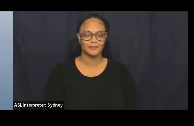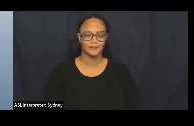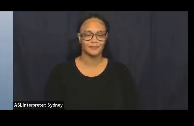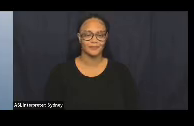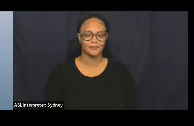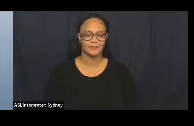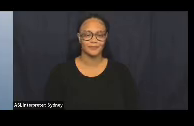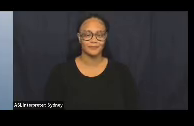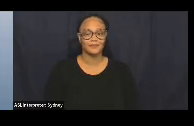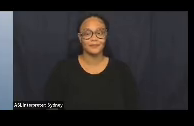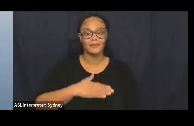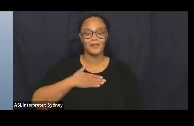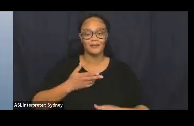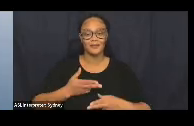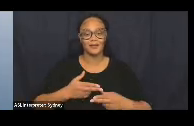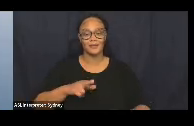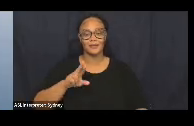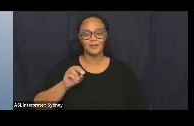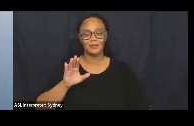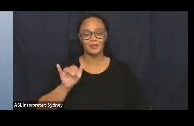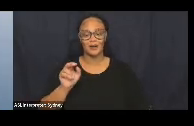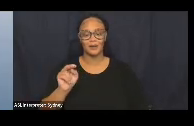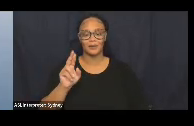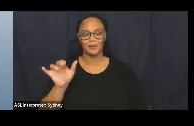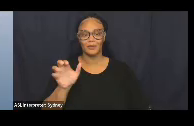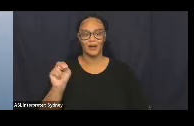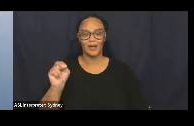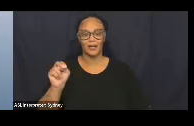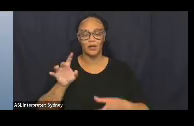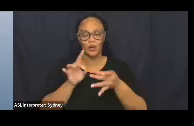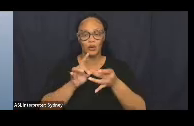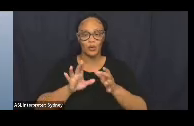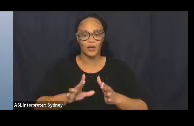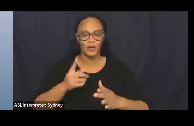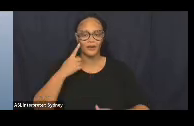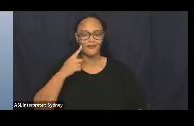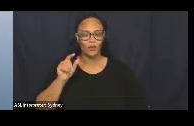My name is Robin Ryan and I'm the coordinator of seeds of partnership project and with me